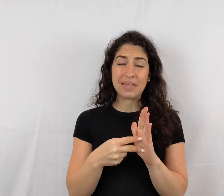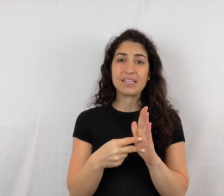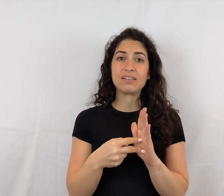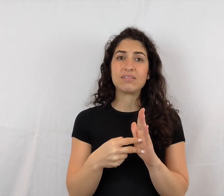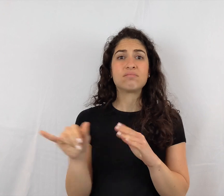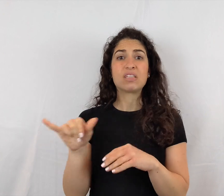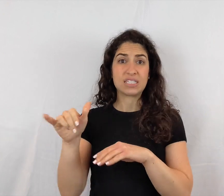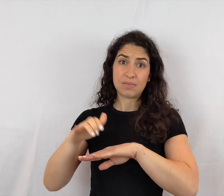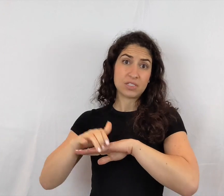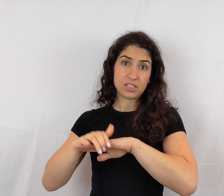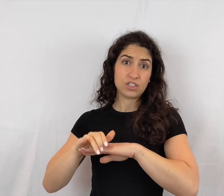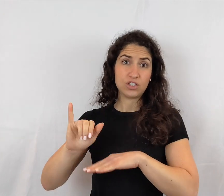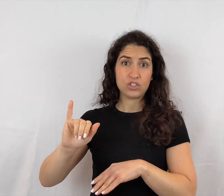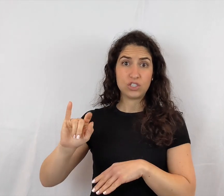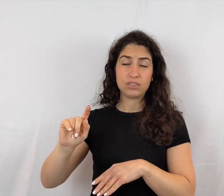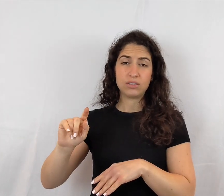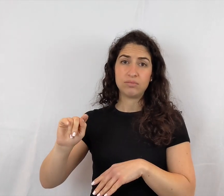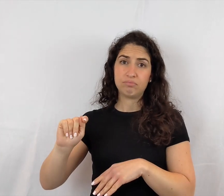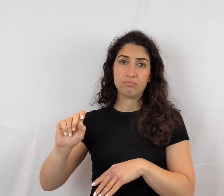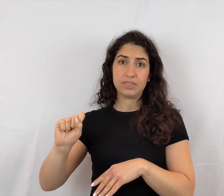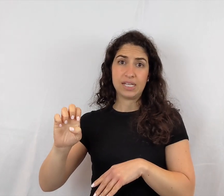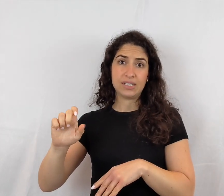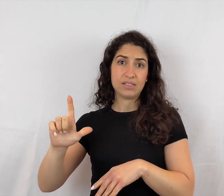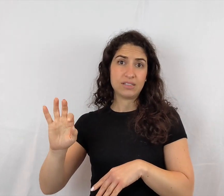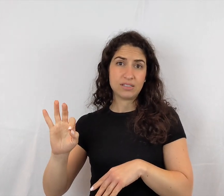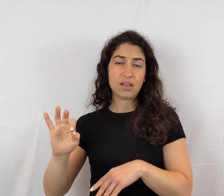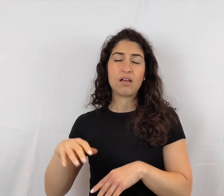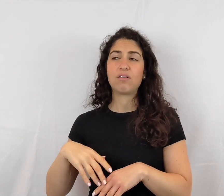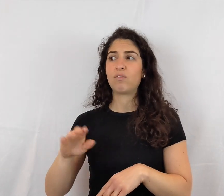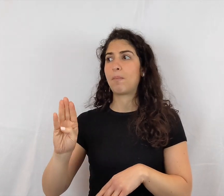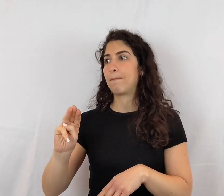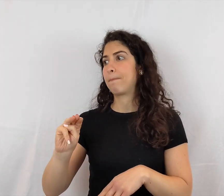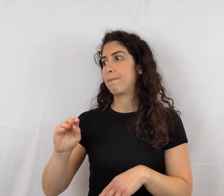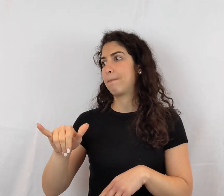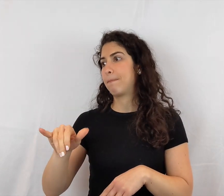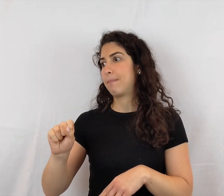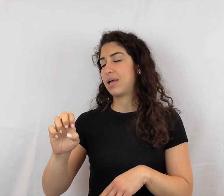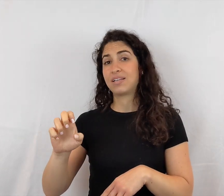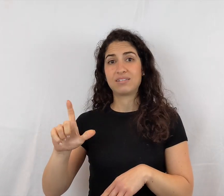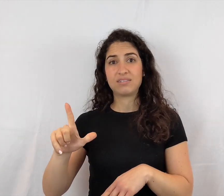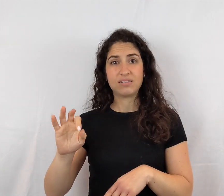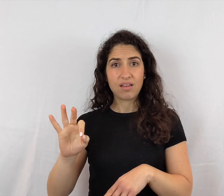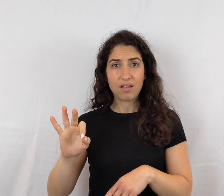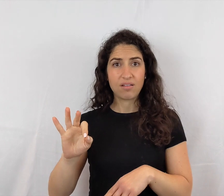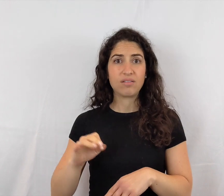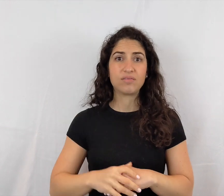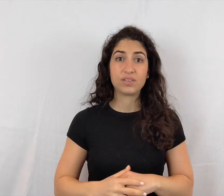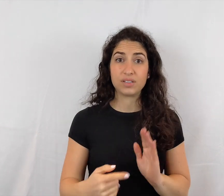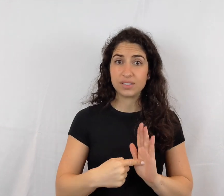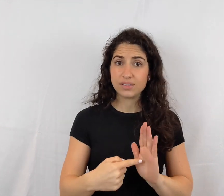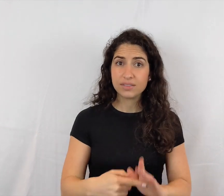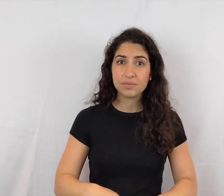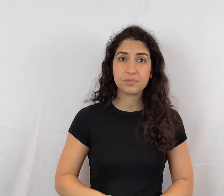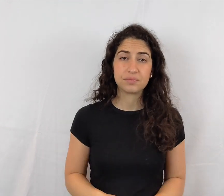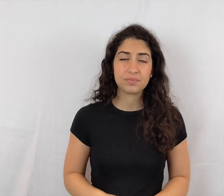The meaning is similar to English -- itself, or "by myself". For example ...